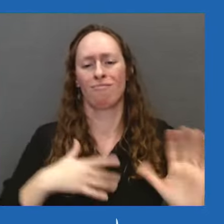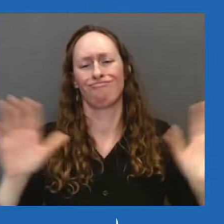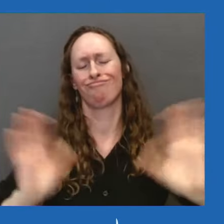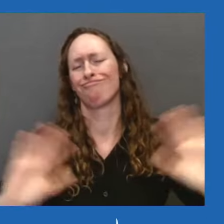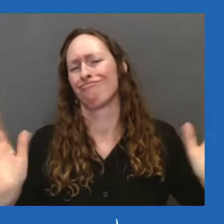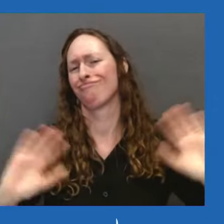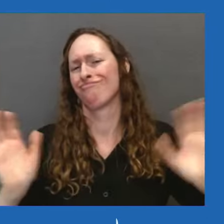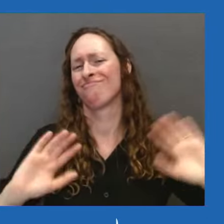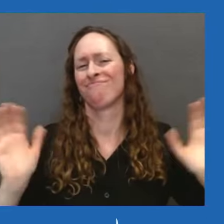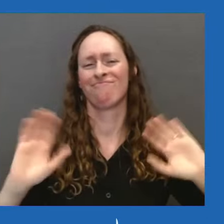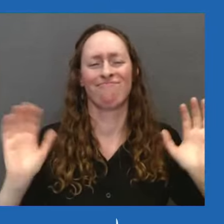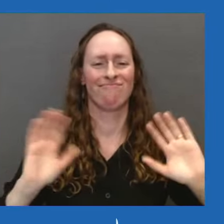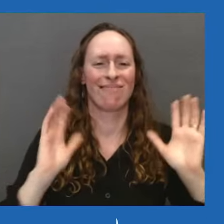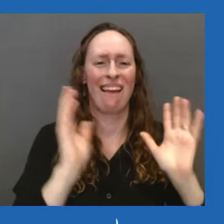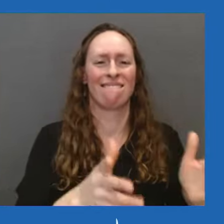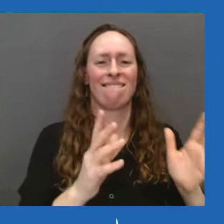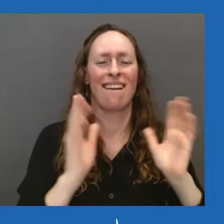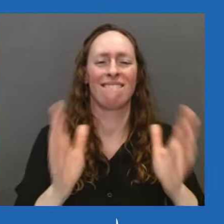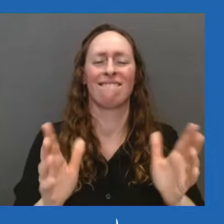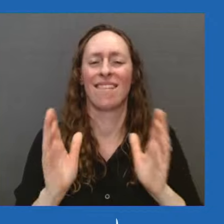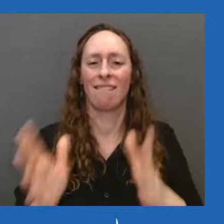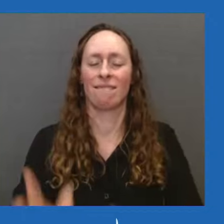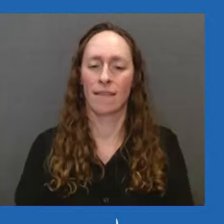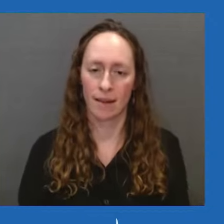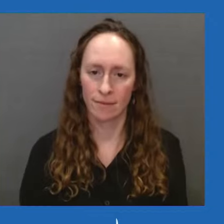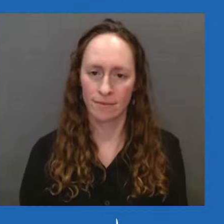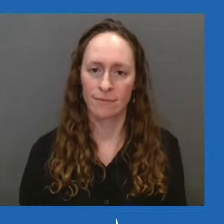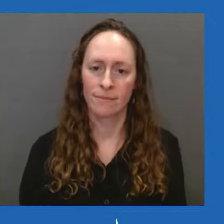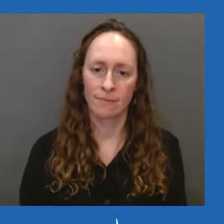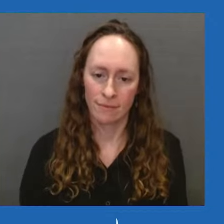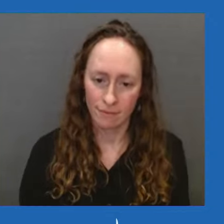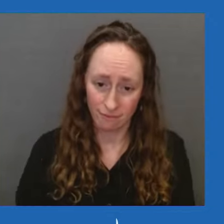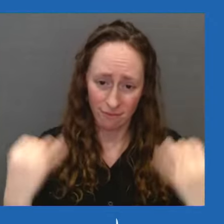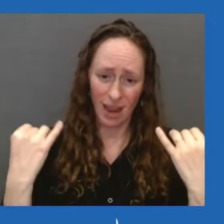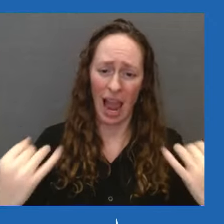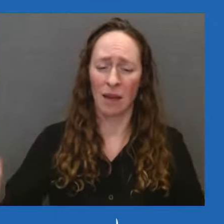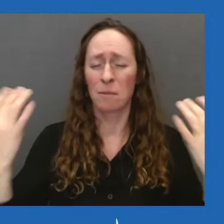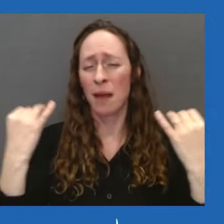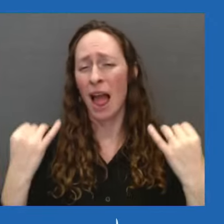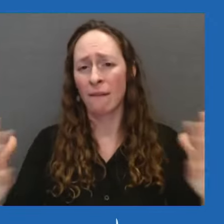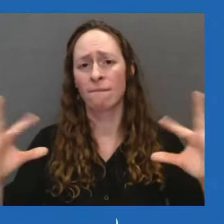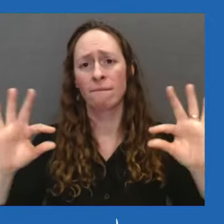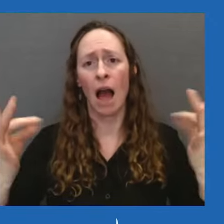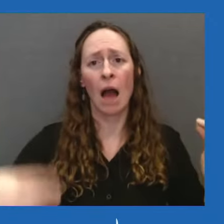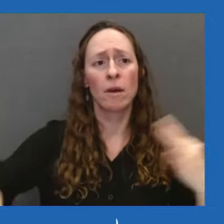millions of families afford a little help with senior care. How many of you have a mom or dad